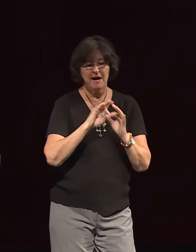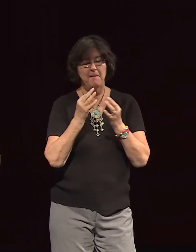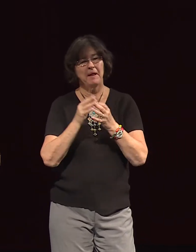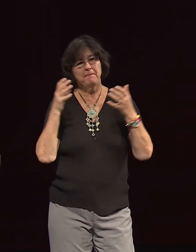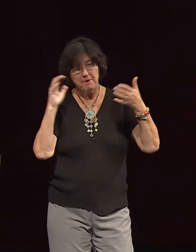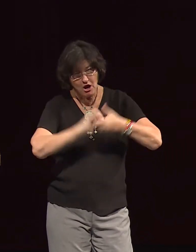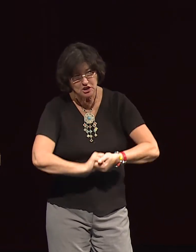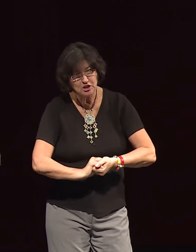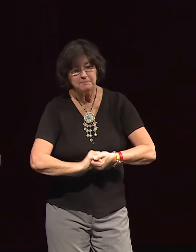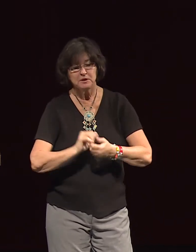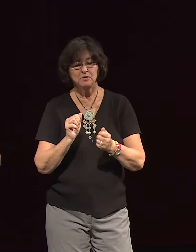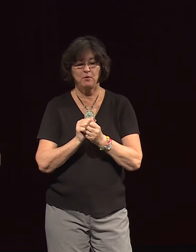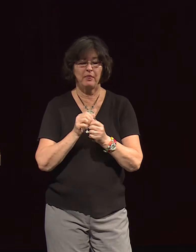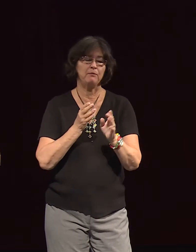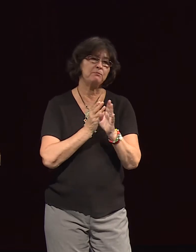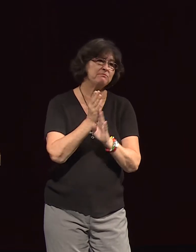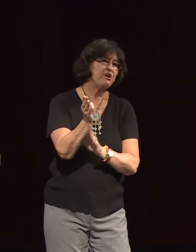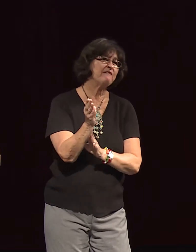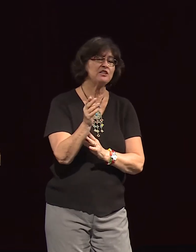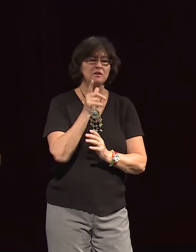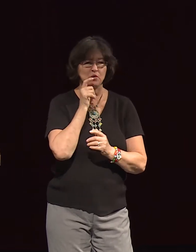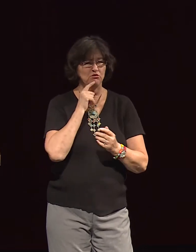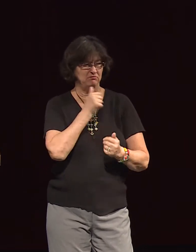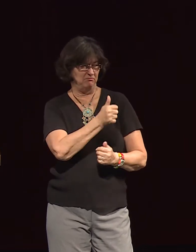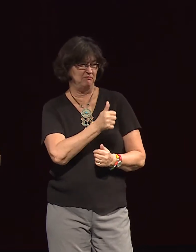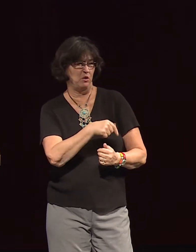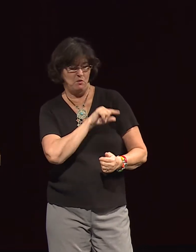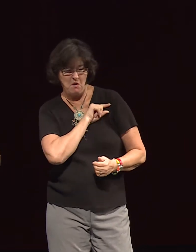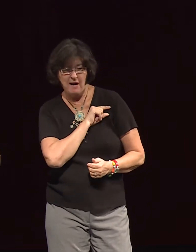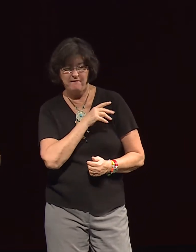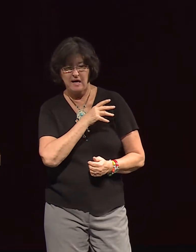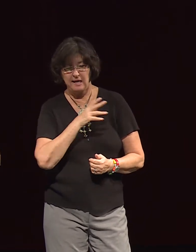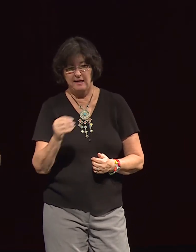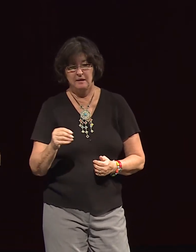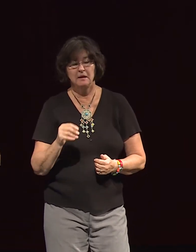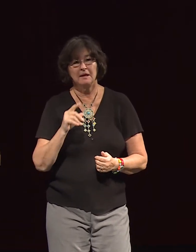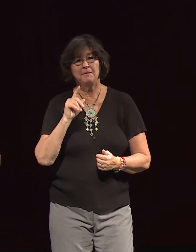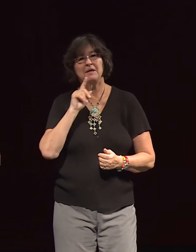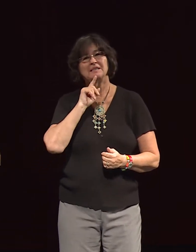We want to talk about family partnership, family education, and making sure